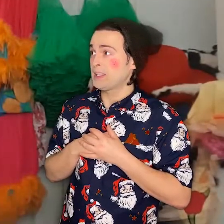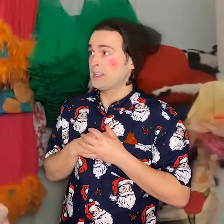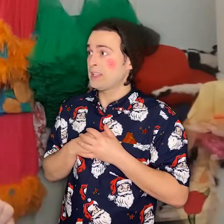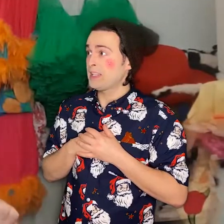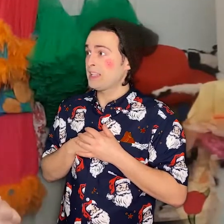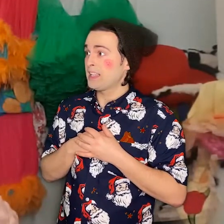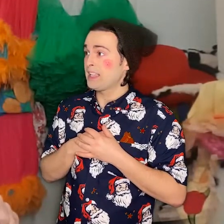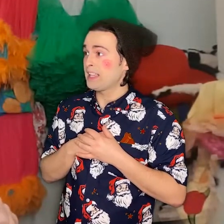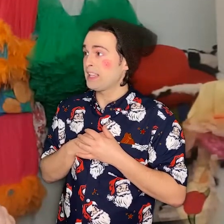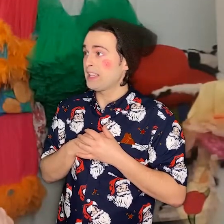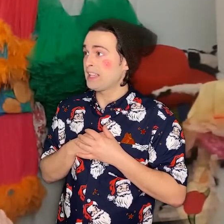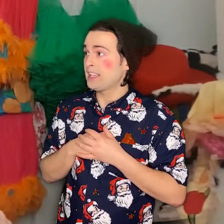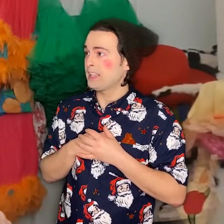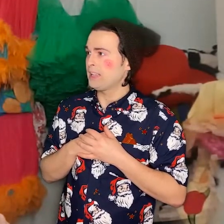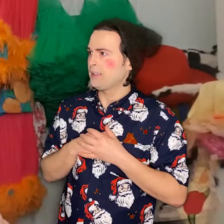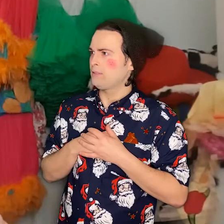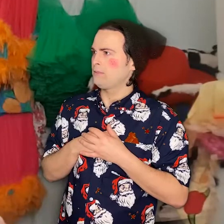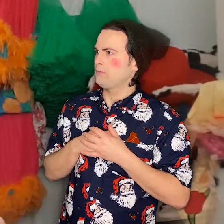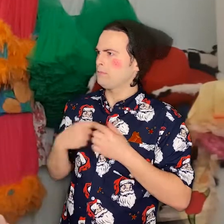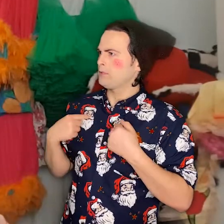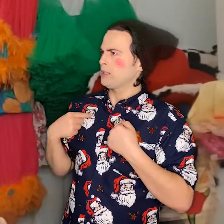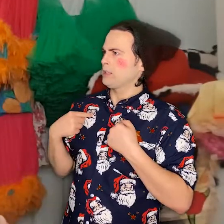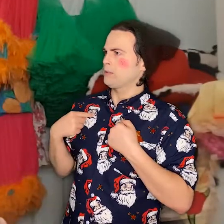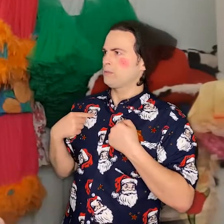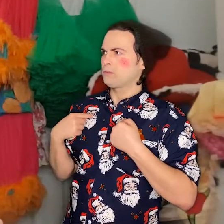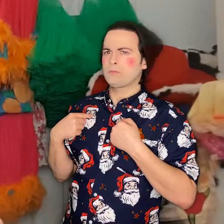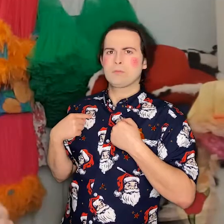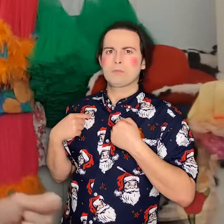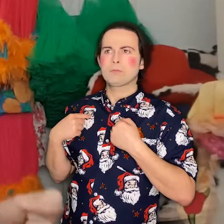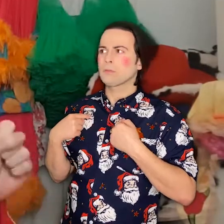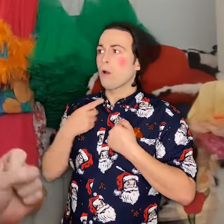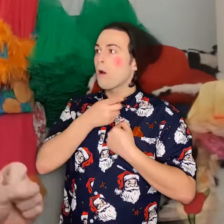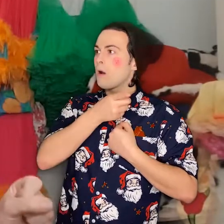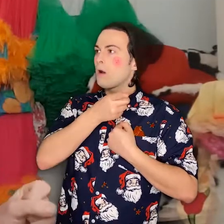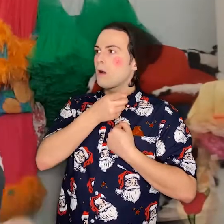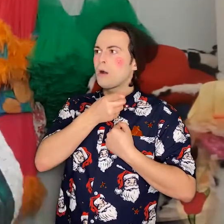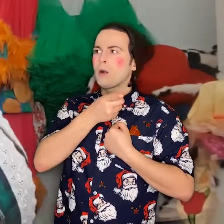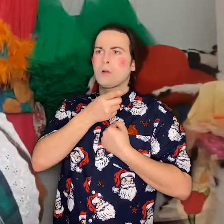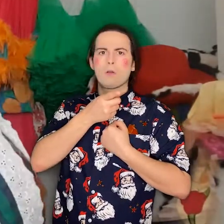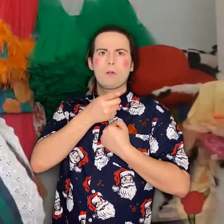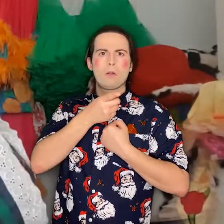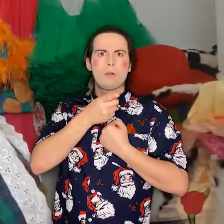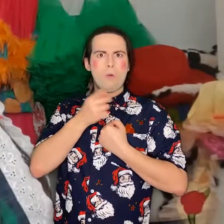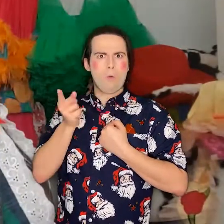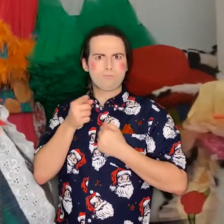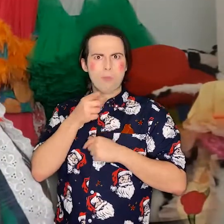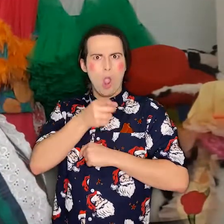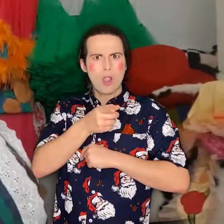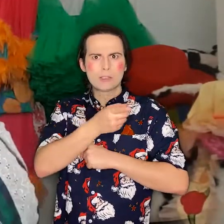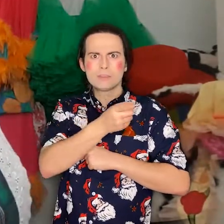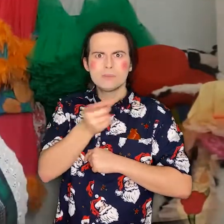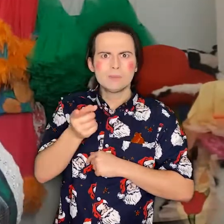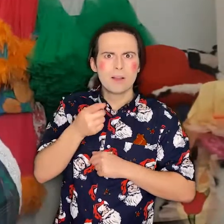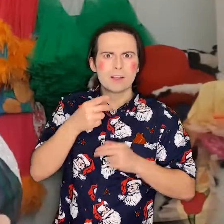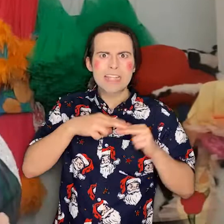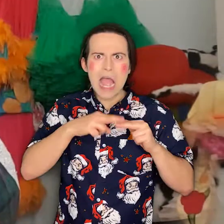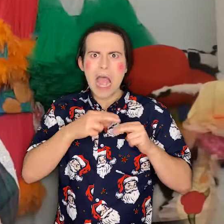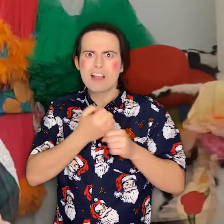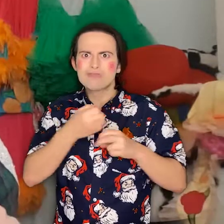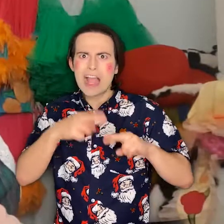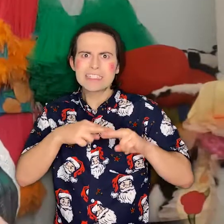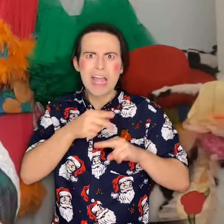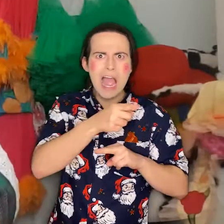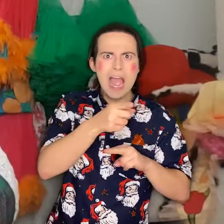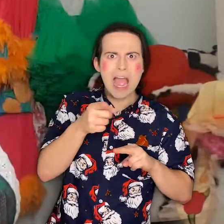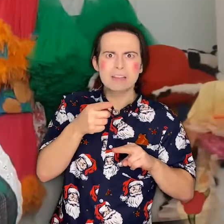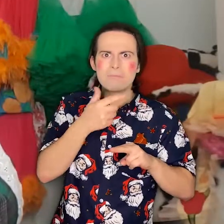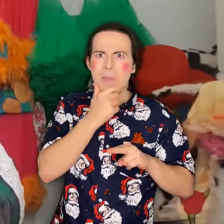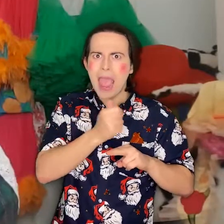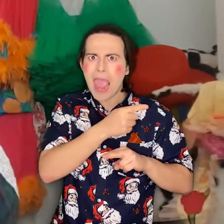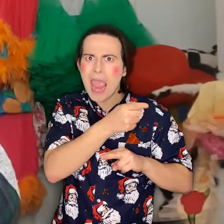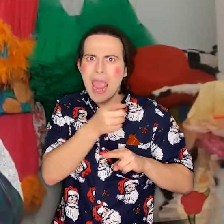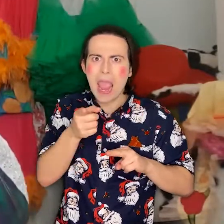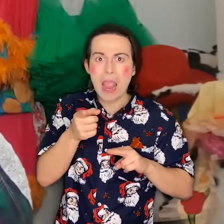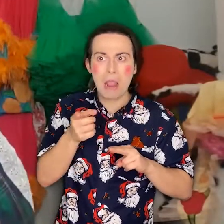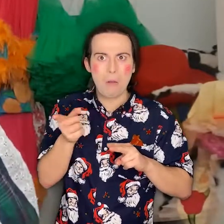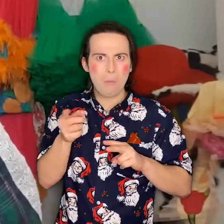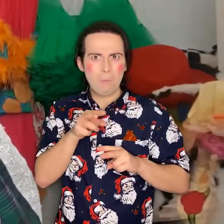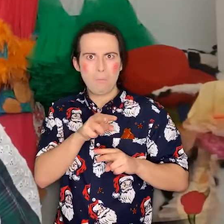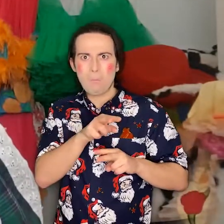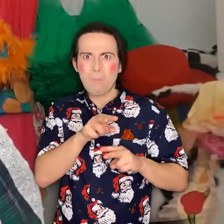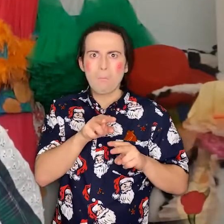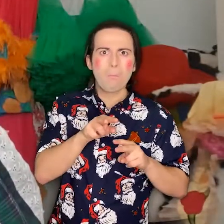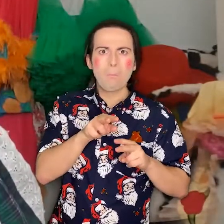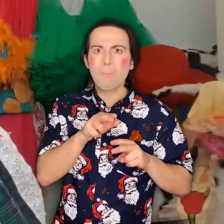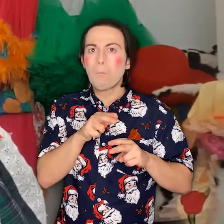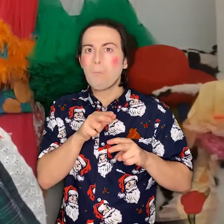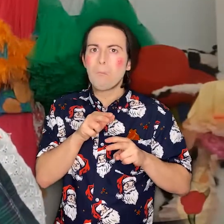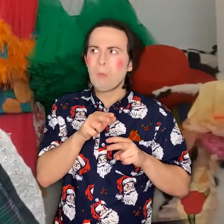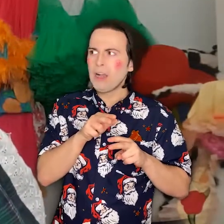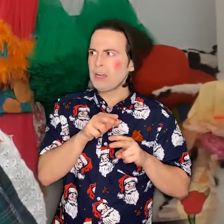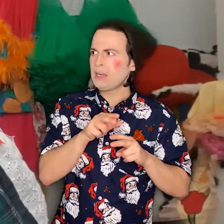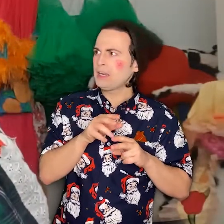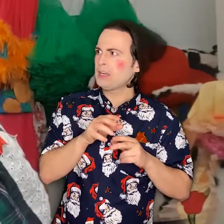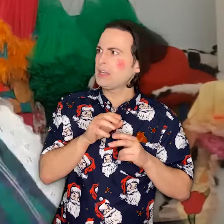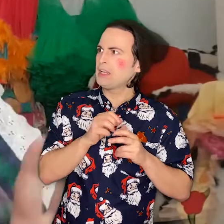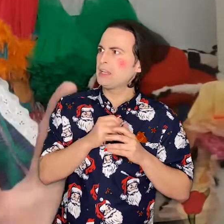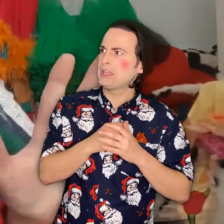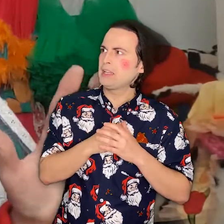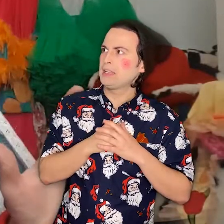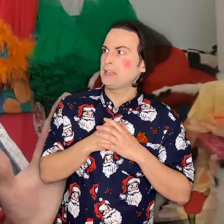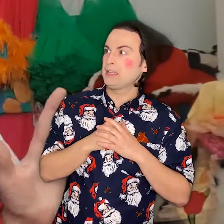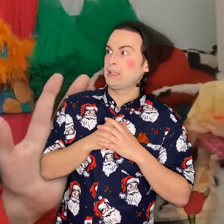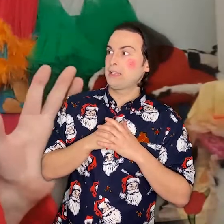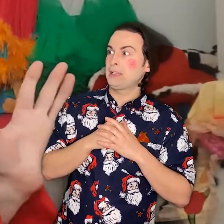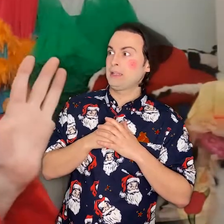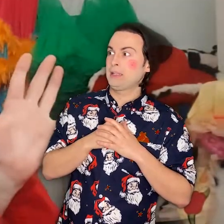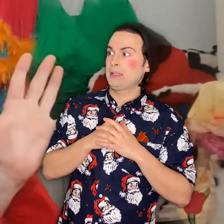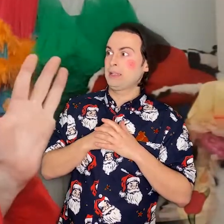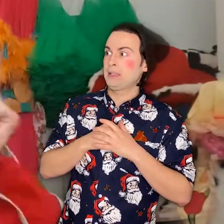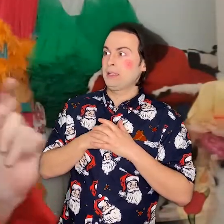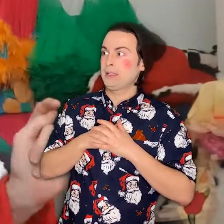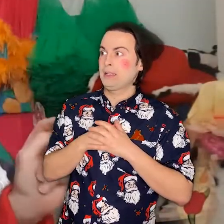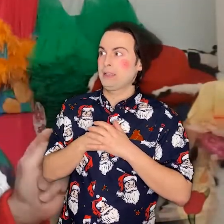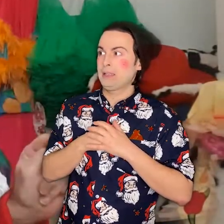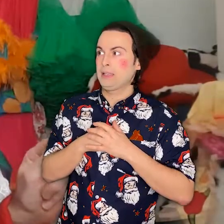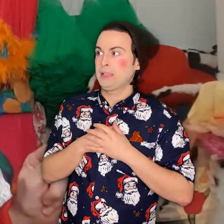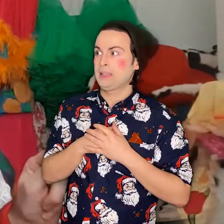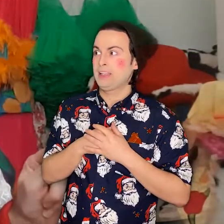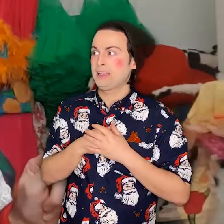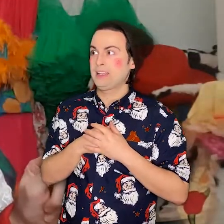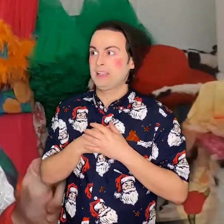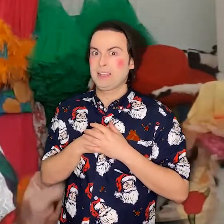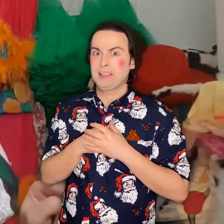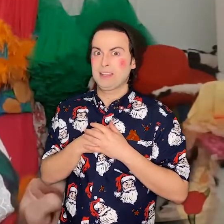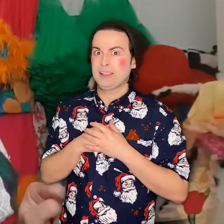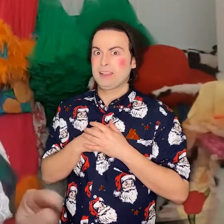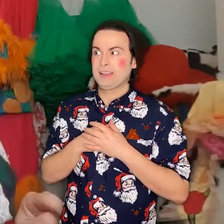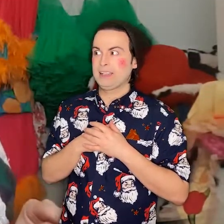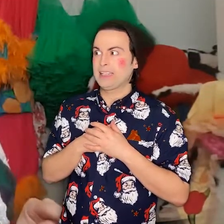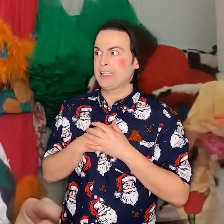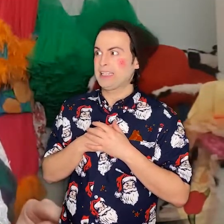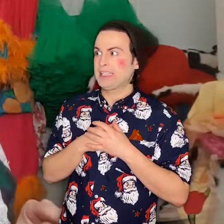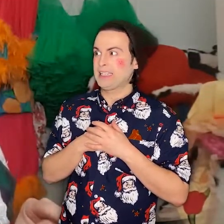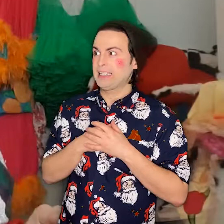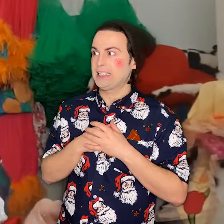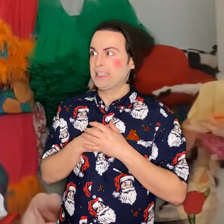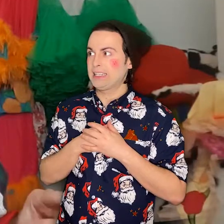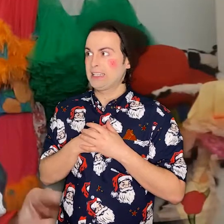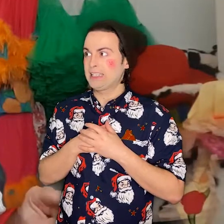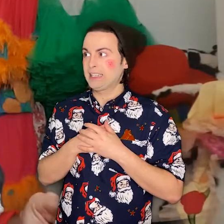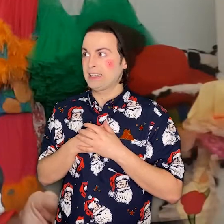Who is he? Is it your father or your grandfather? Not that i'm fussy mind you as long as your single.